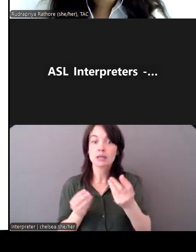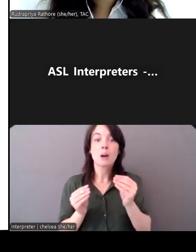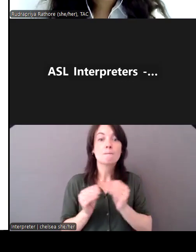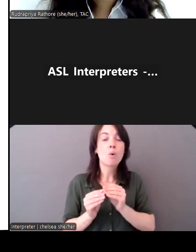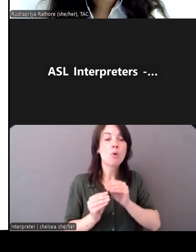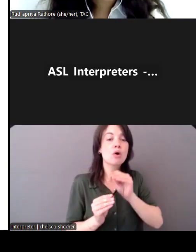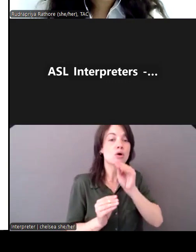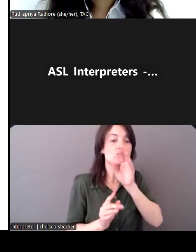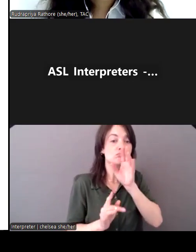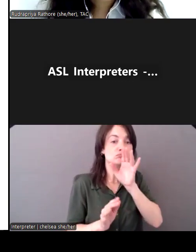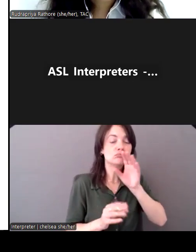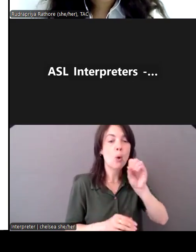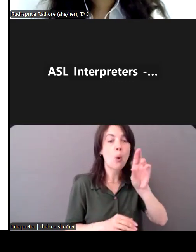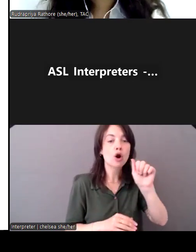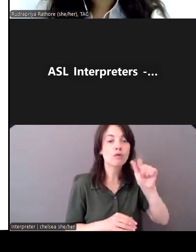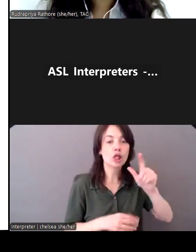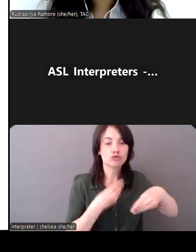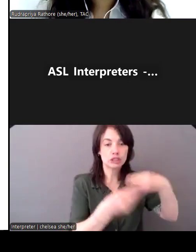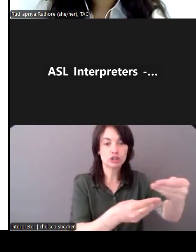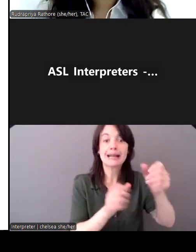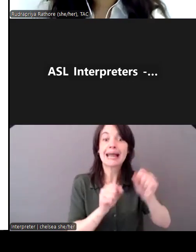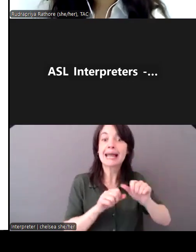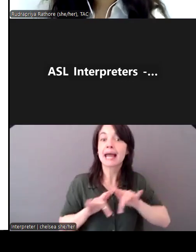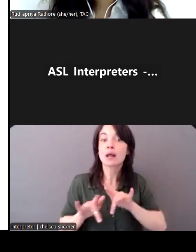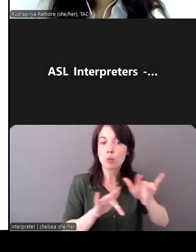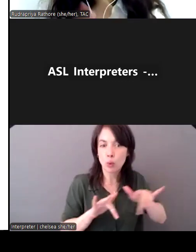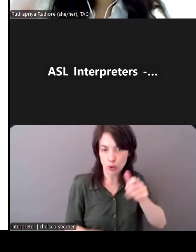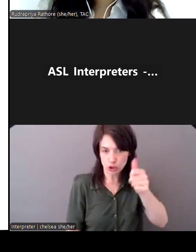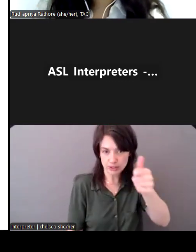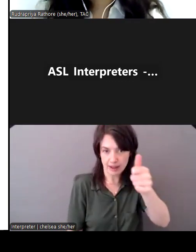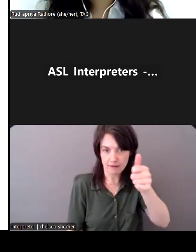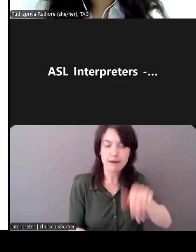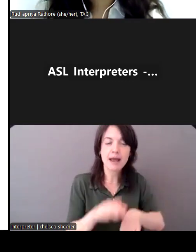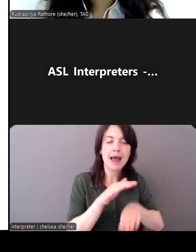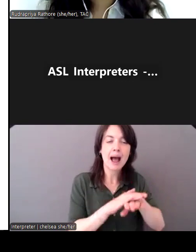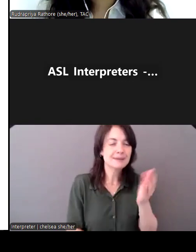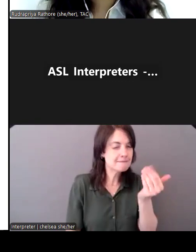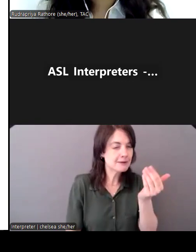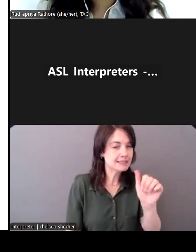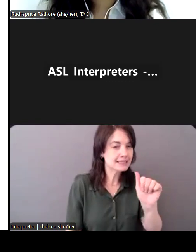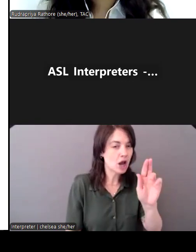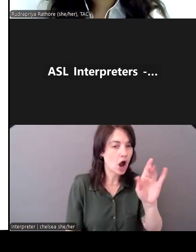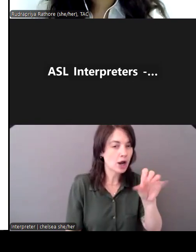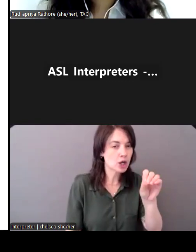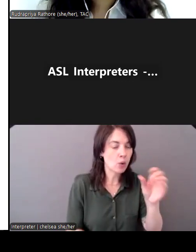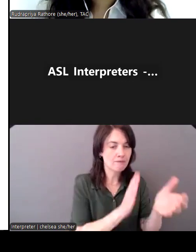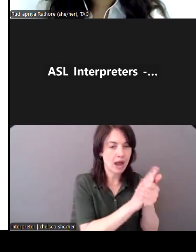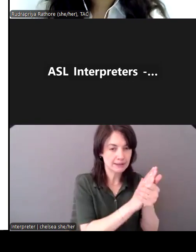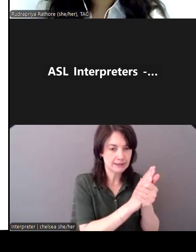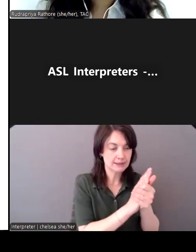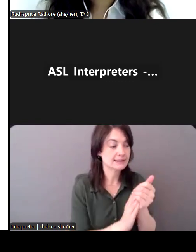you can upload up to three audio files so that there's 15 minutes total of audio material in